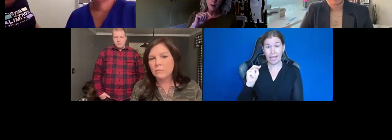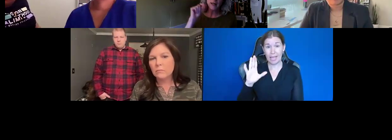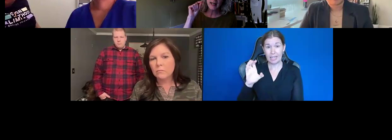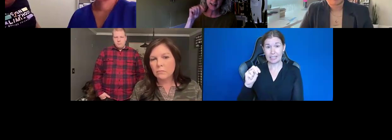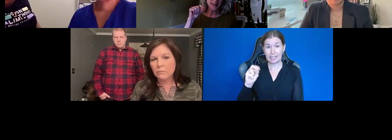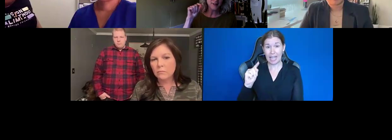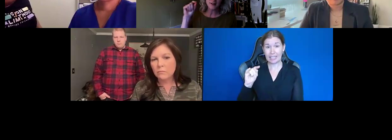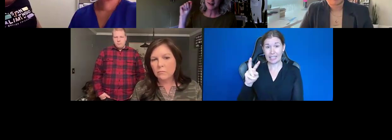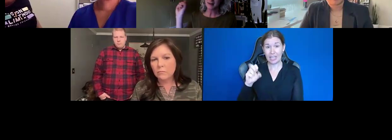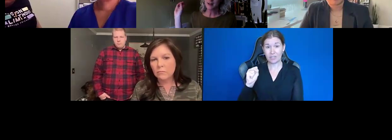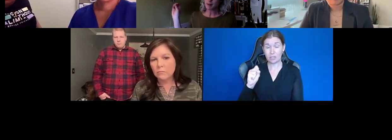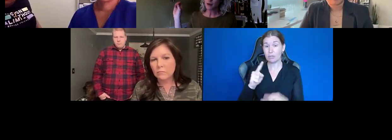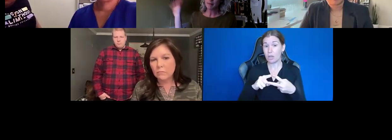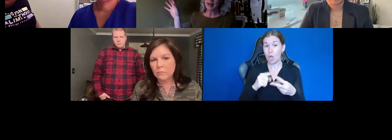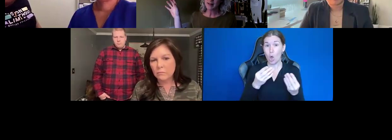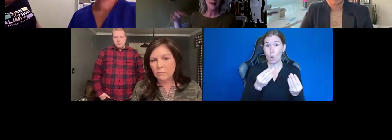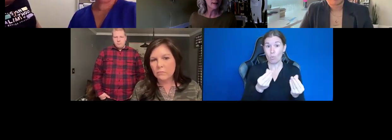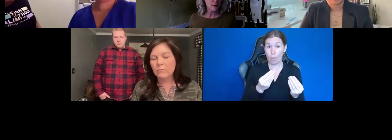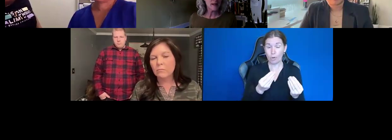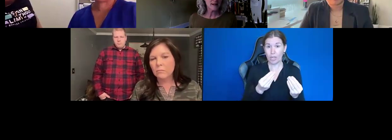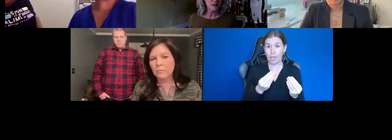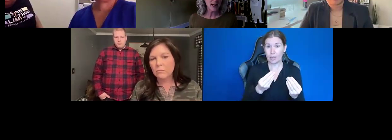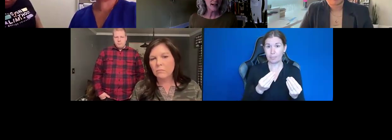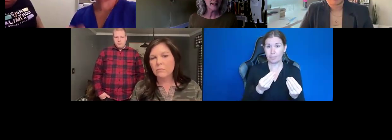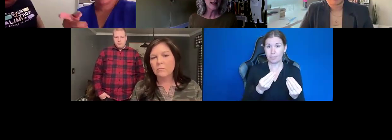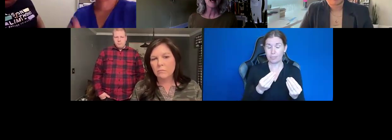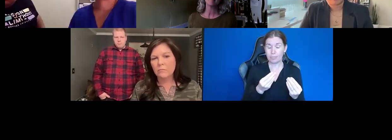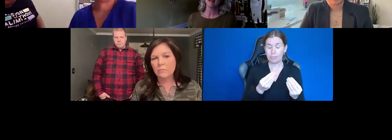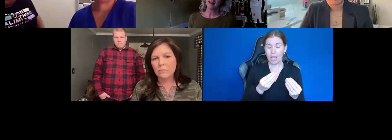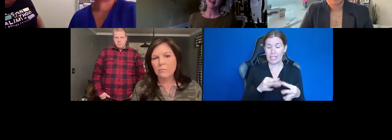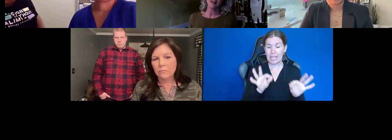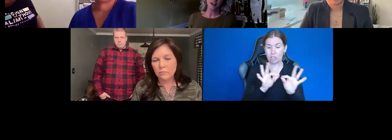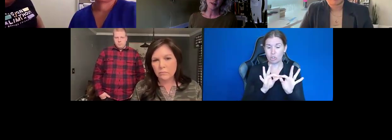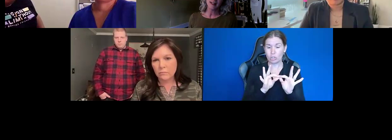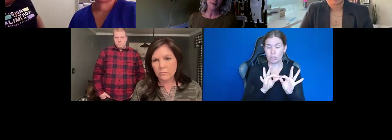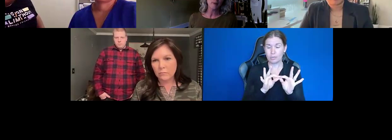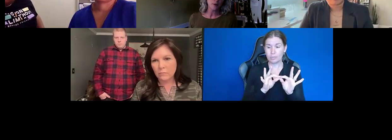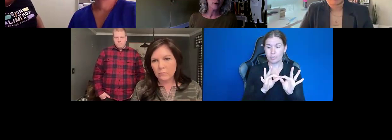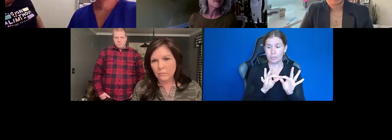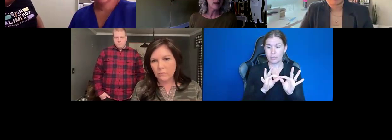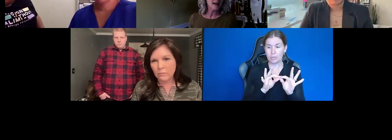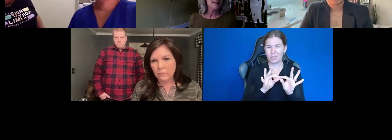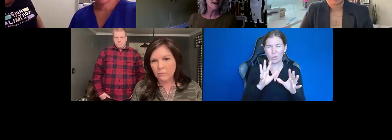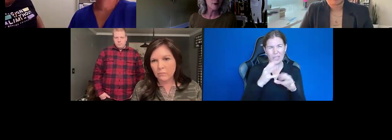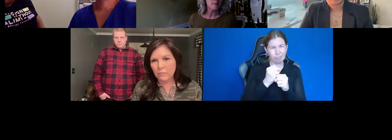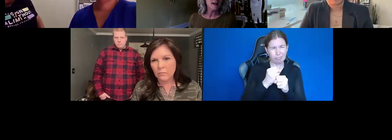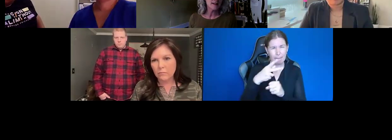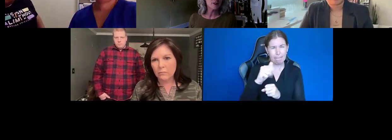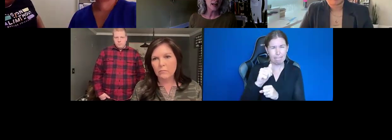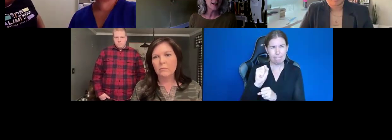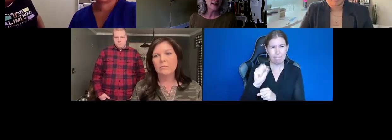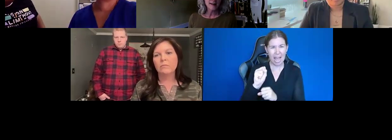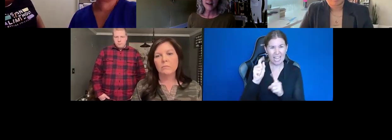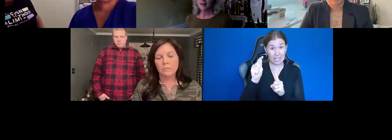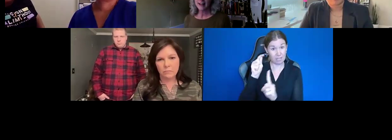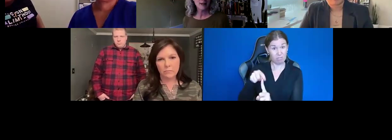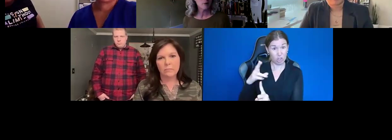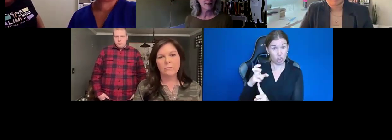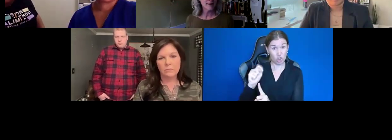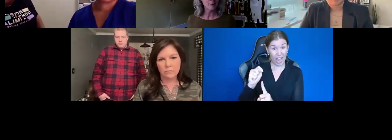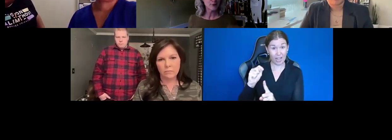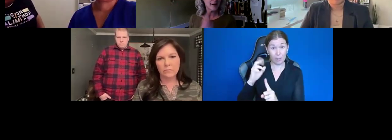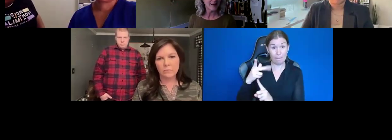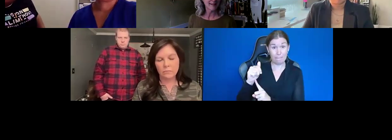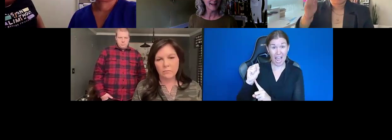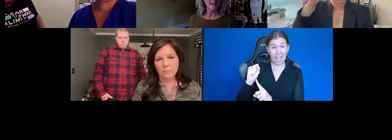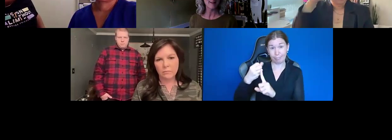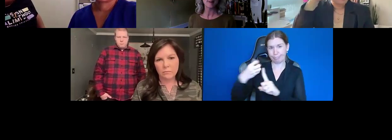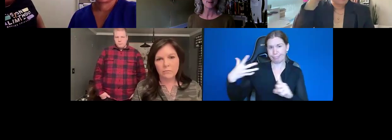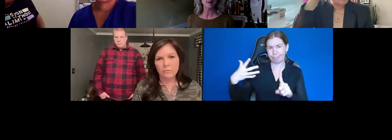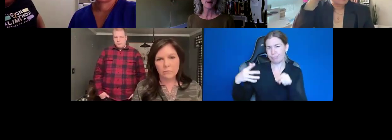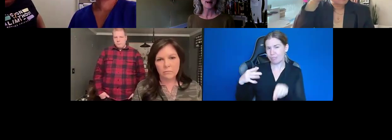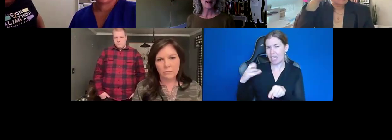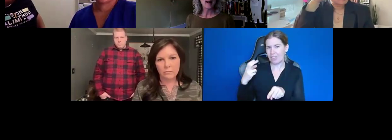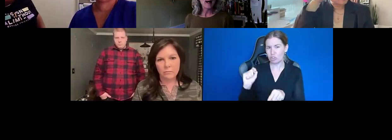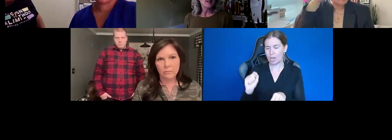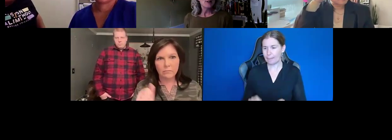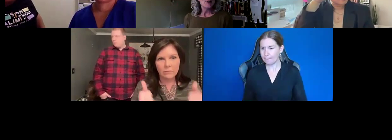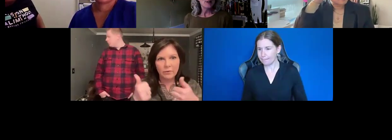Property Essential to Self Support, PESS, and Plan to Achieve Self Support, PASS.